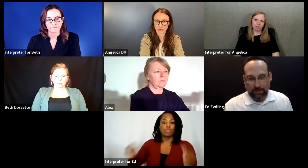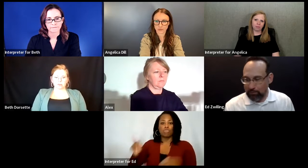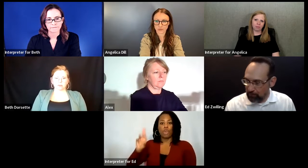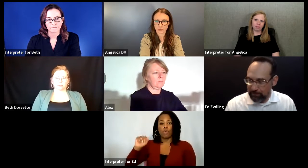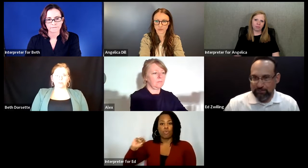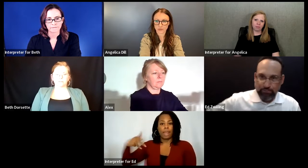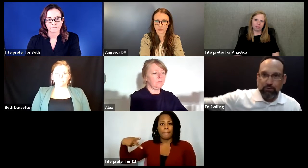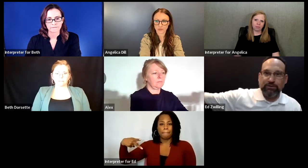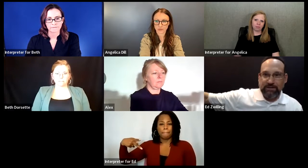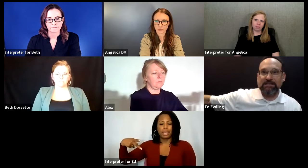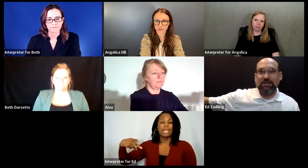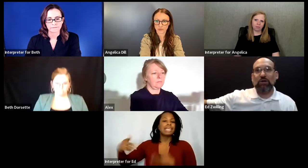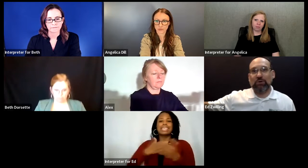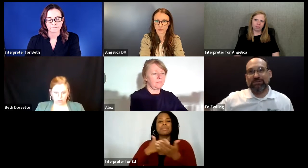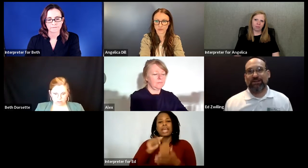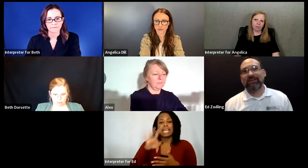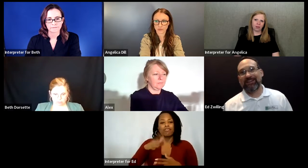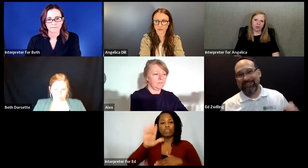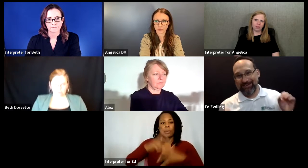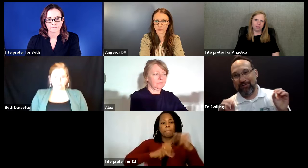that your building was built in the 1800s.